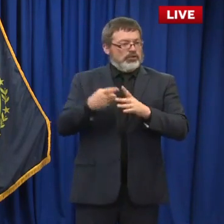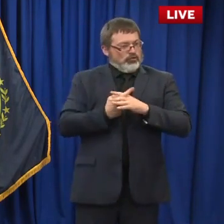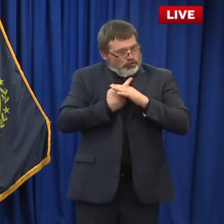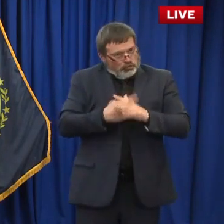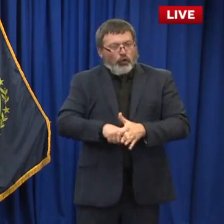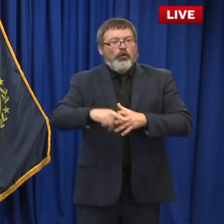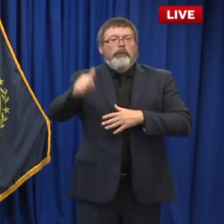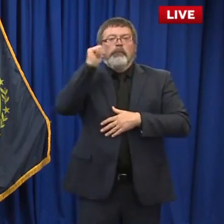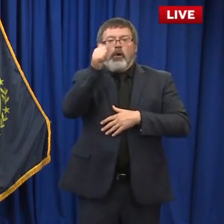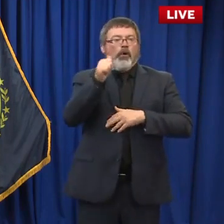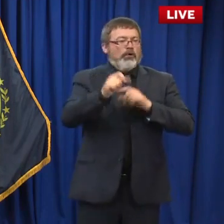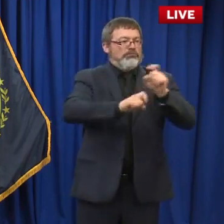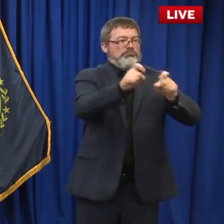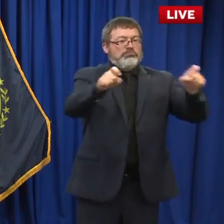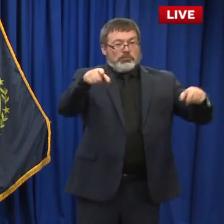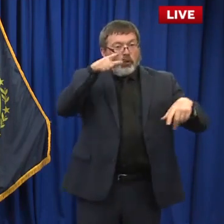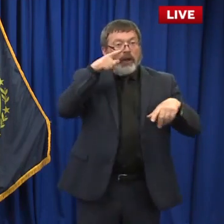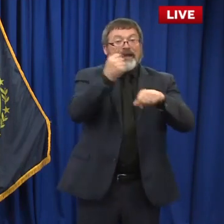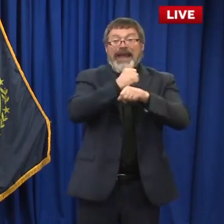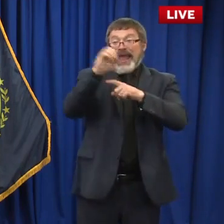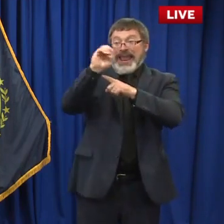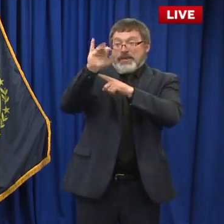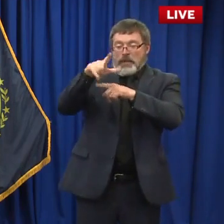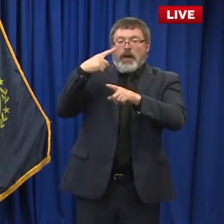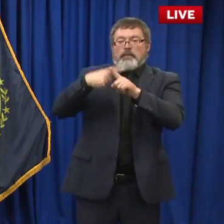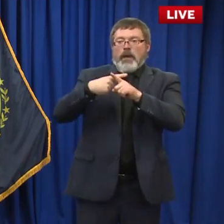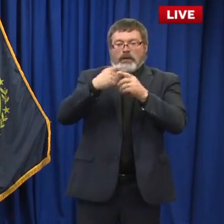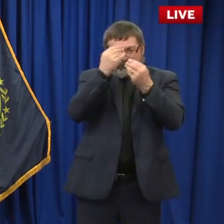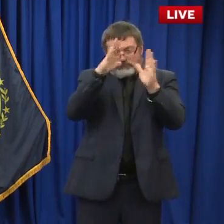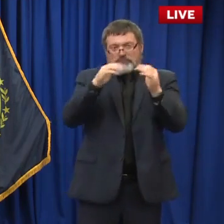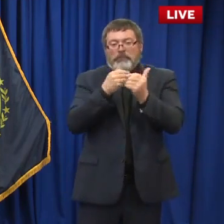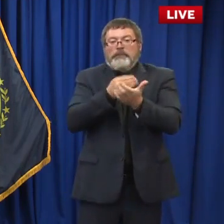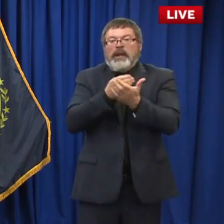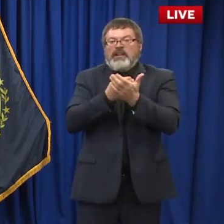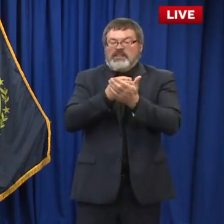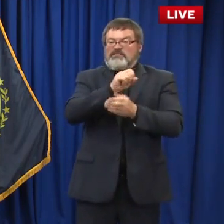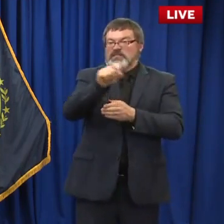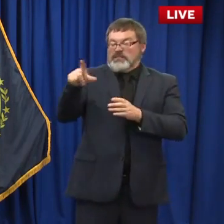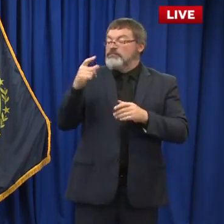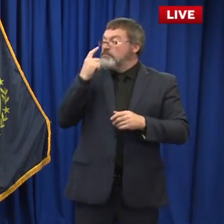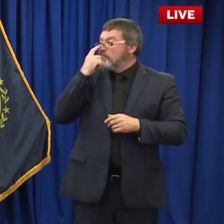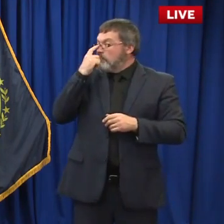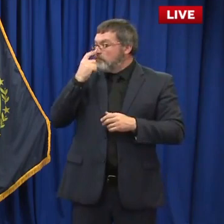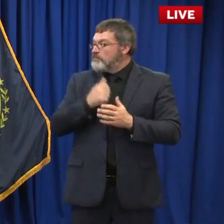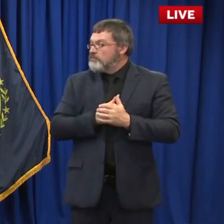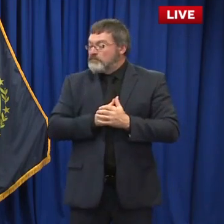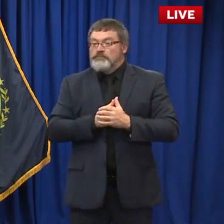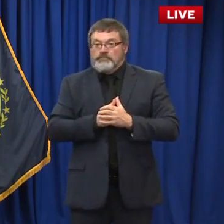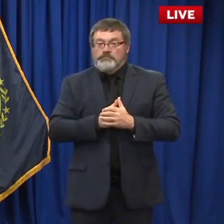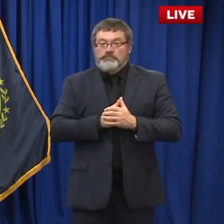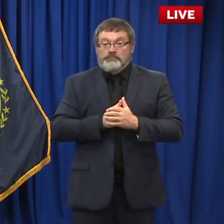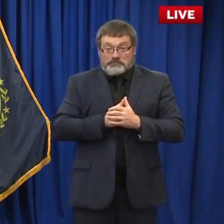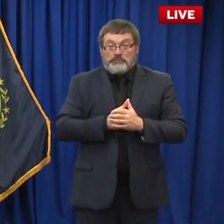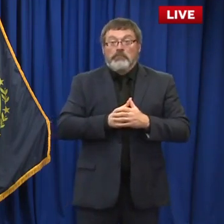INITIAL $26 MILLION AWARD NOTIFICATIONS WILL GO OUT TOMORROW LIKELY WITH MORE COMING IN THE FUTURE, SO THAT'S JUST ANOTHER GREAT PROCESS.